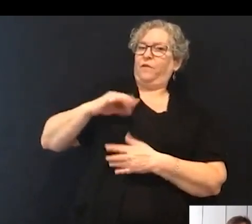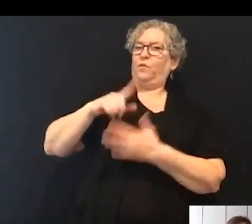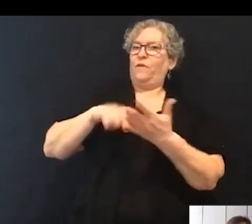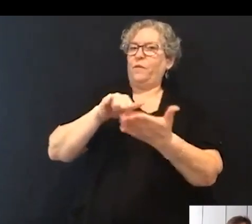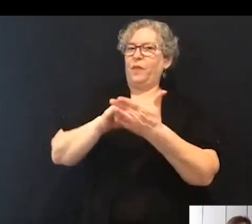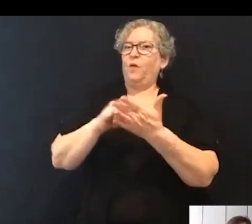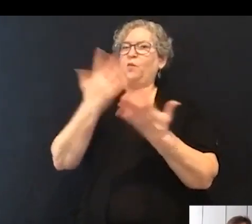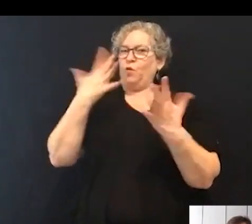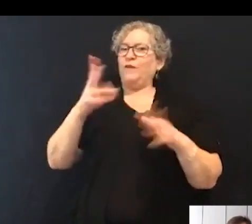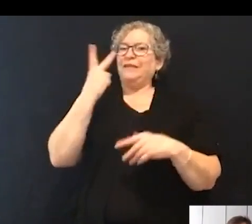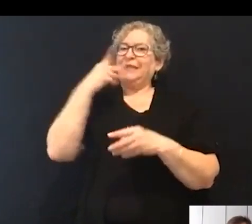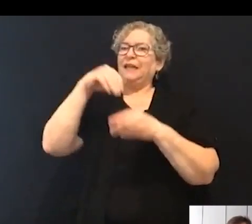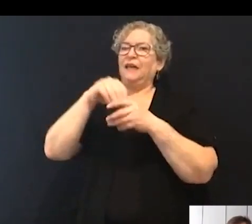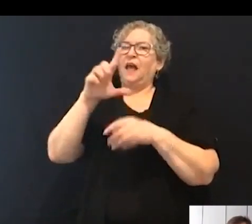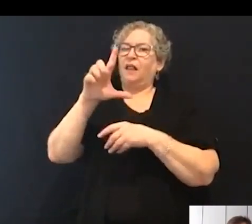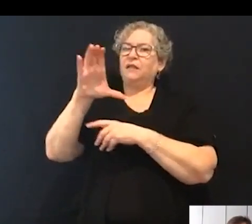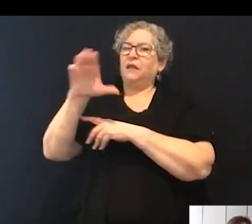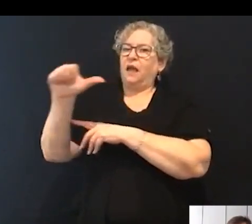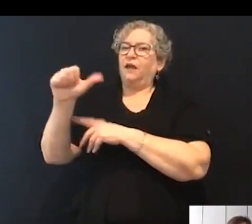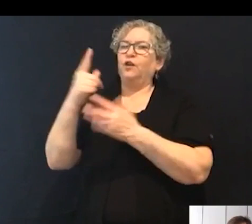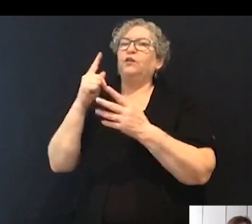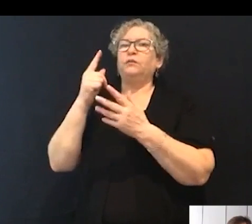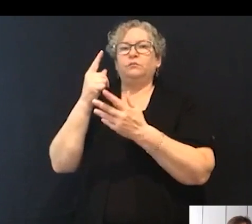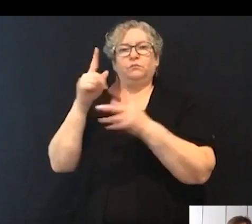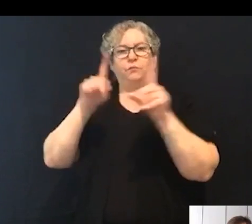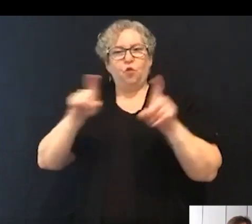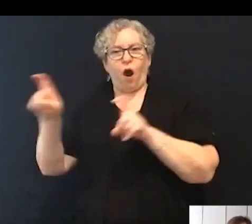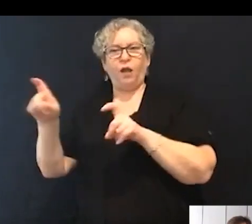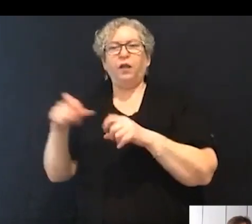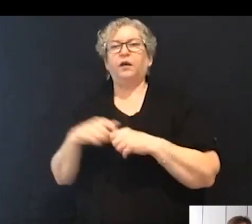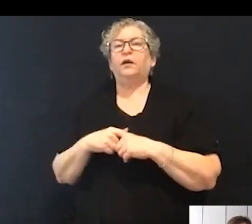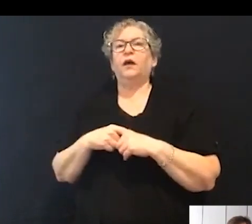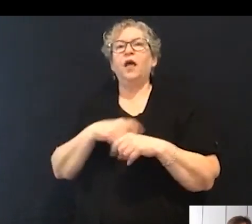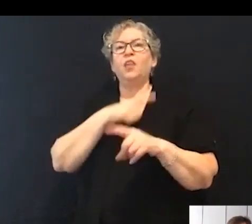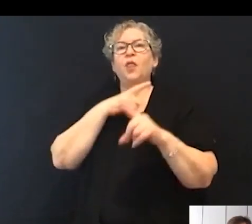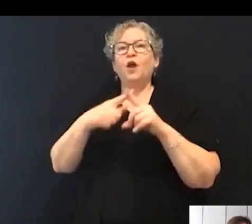in this LCA trial. And of course, having a dose estimation